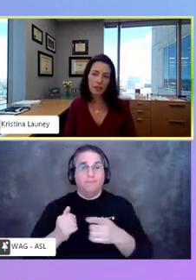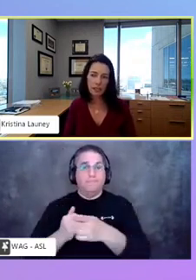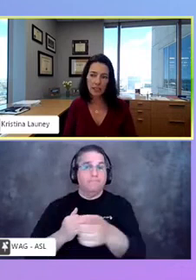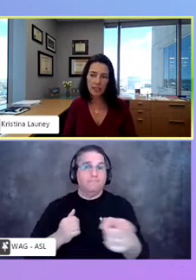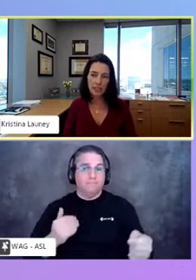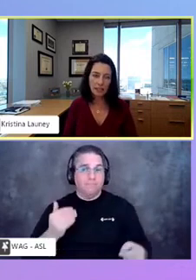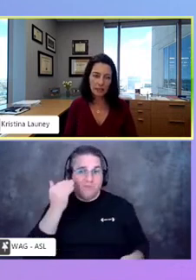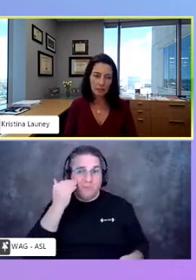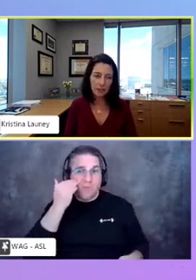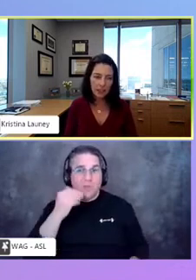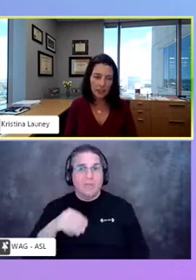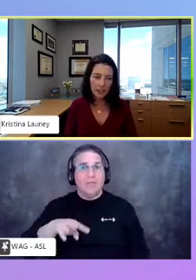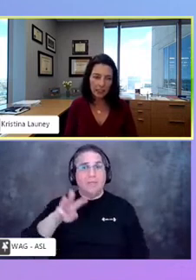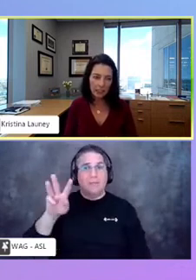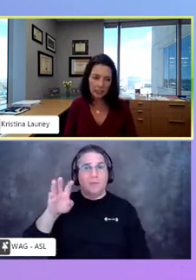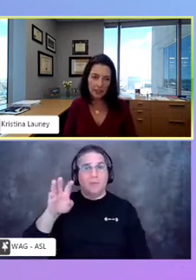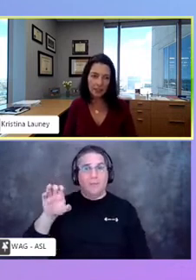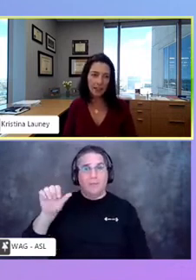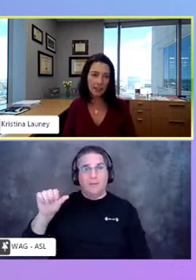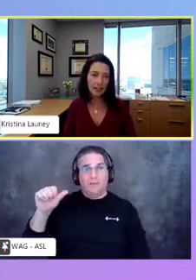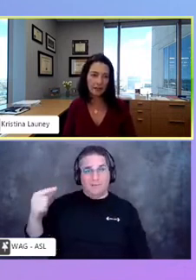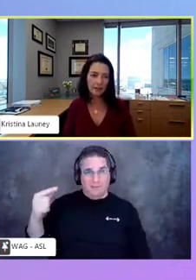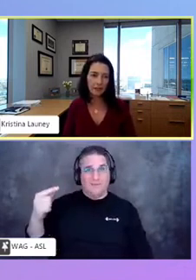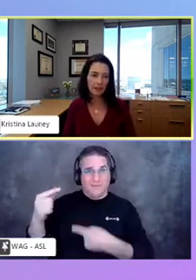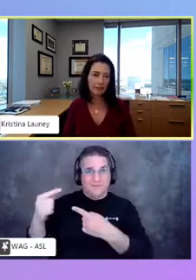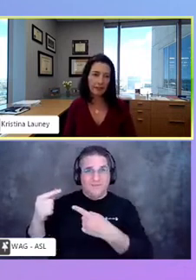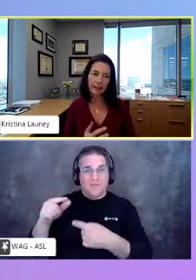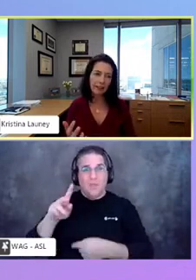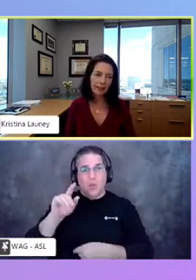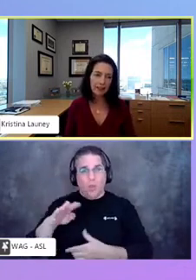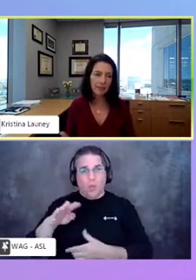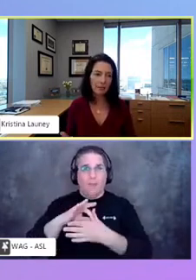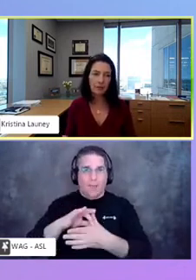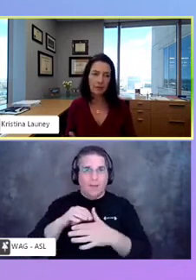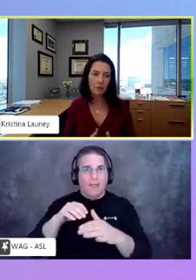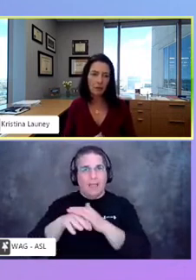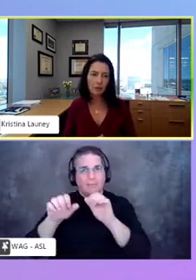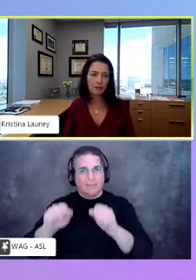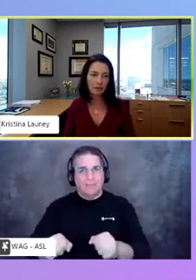or use a screen reader to access a website.